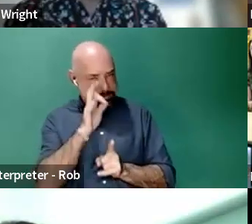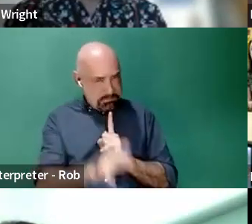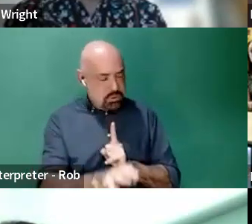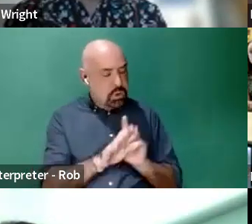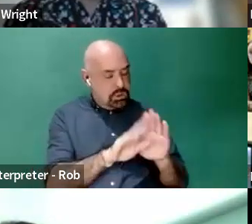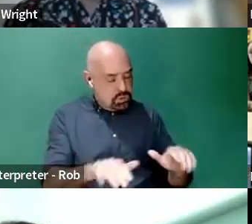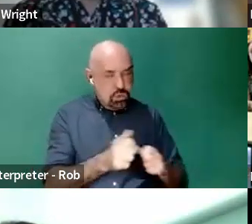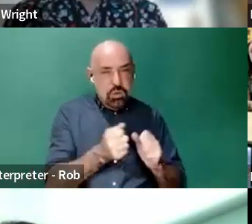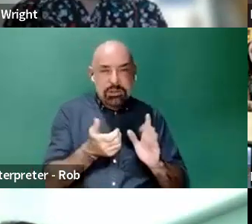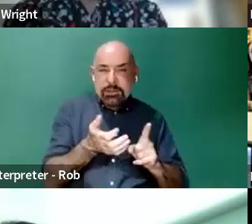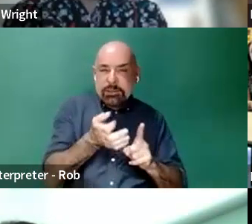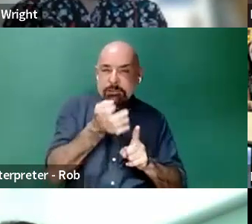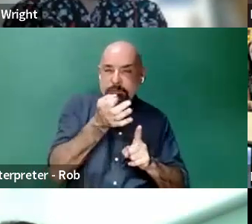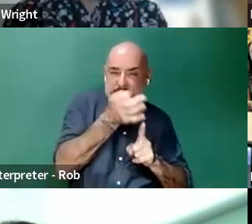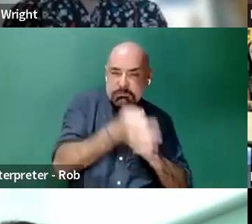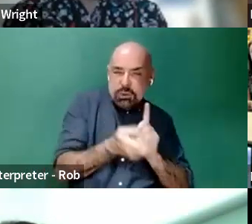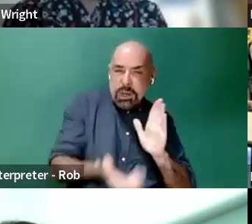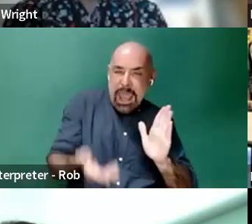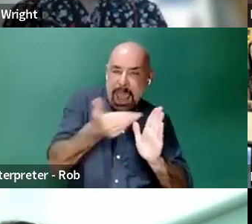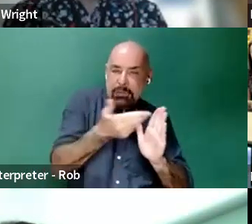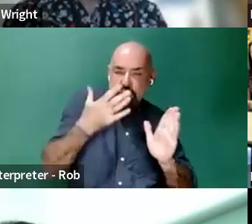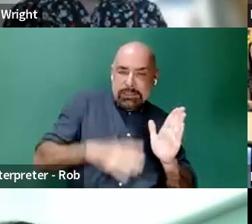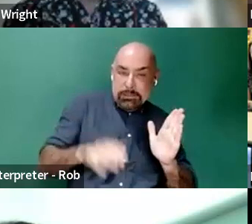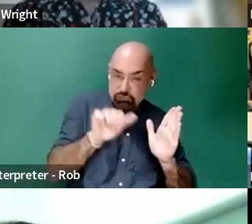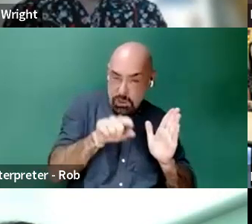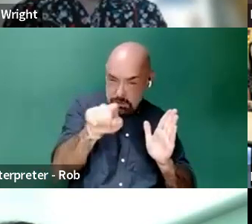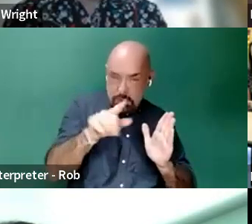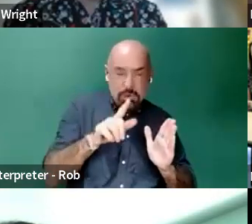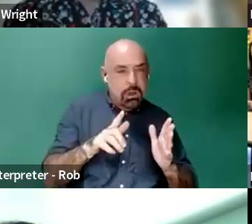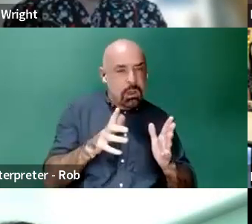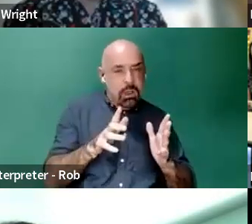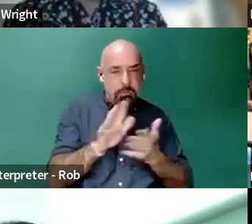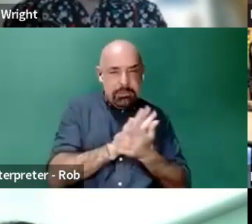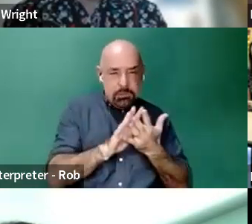well. So some of the content will dovetail into each other. Would that be correct?